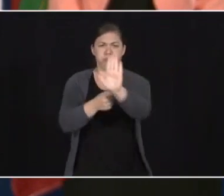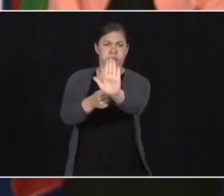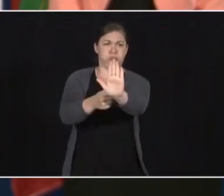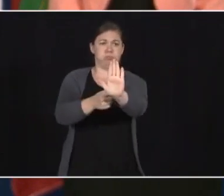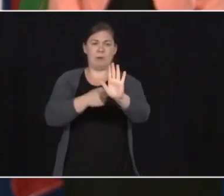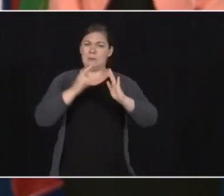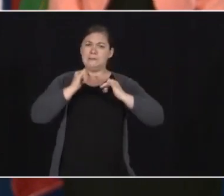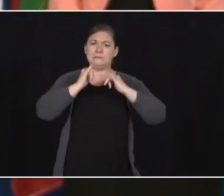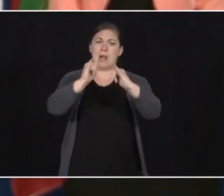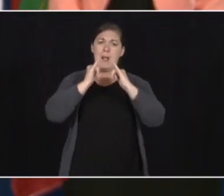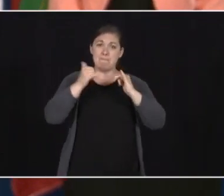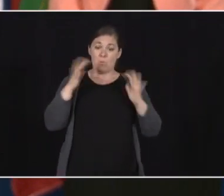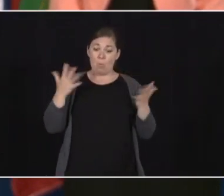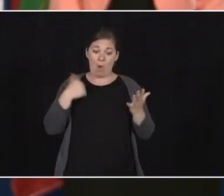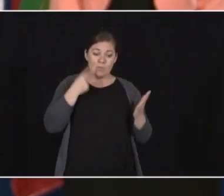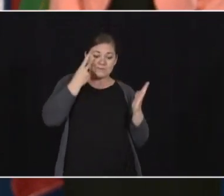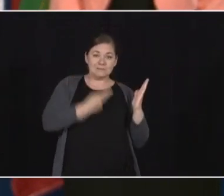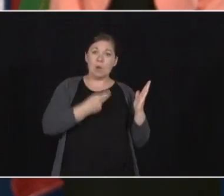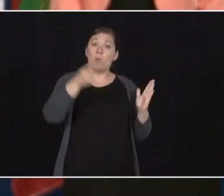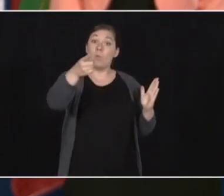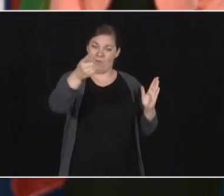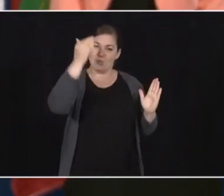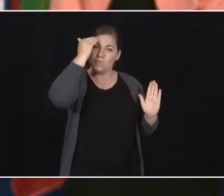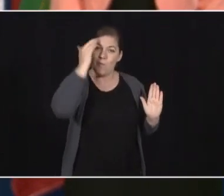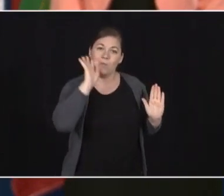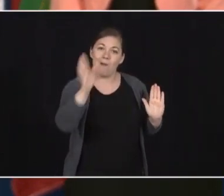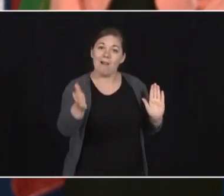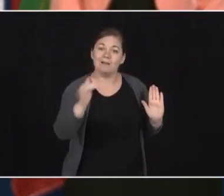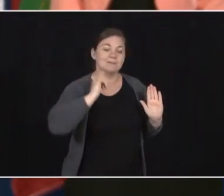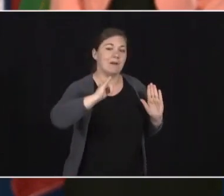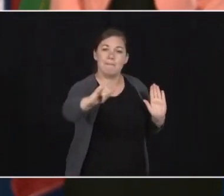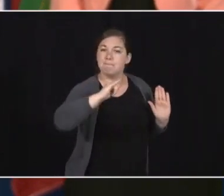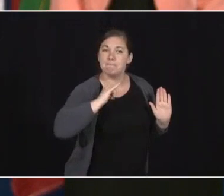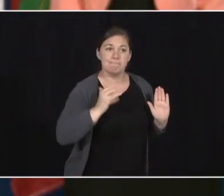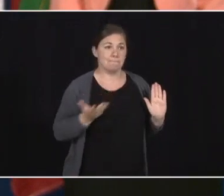you can fully understand what I understand that we must change the system.